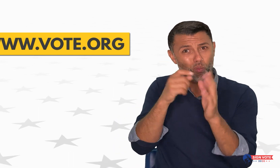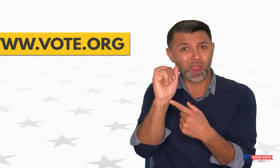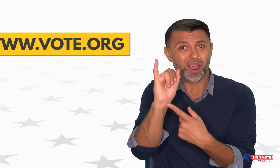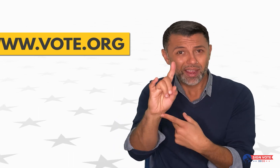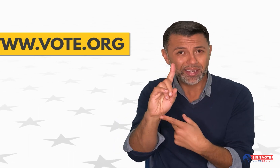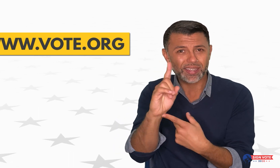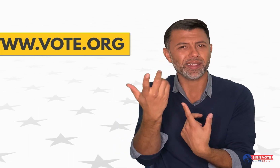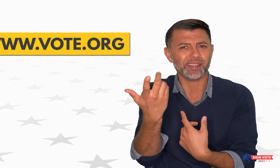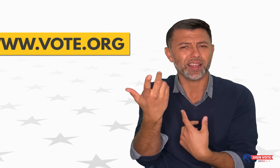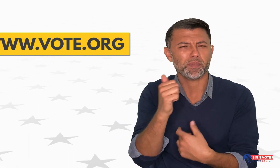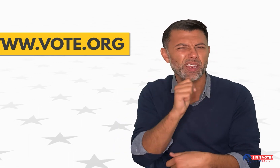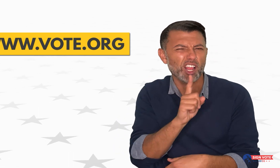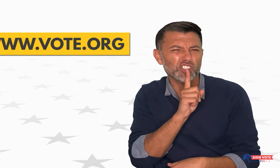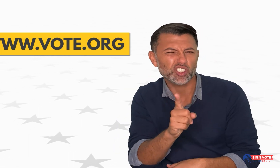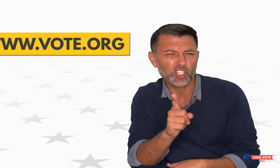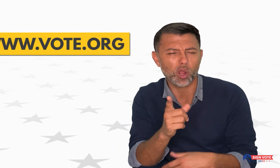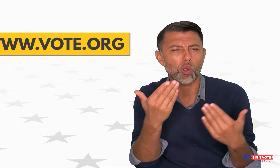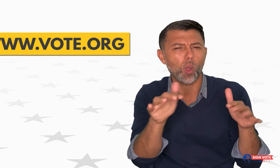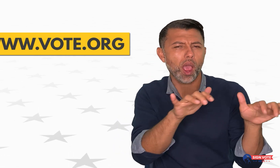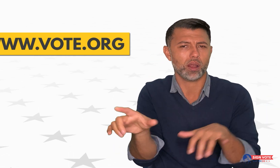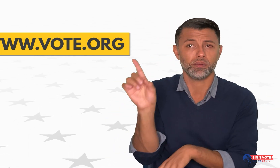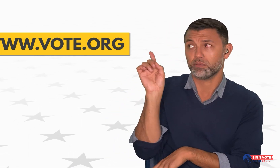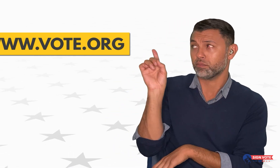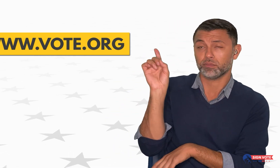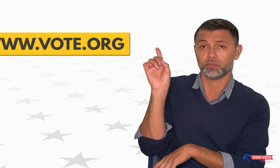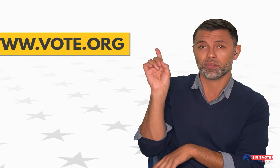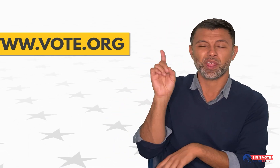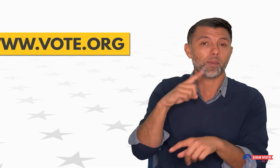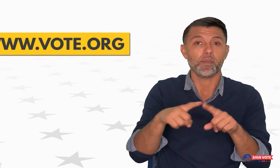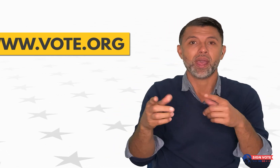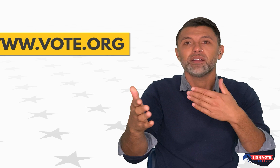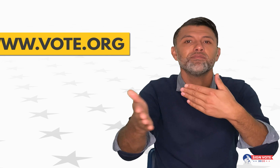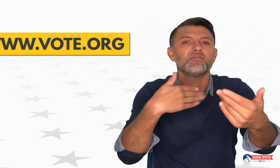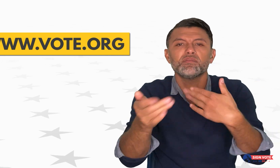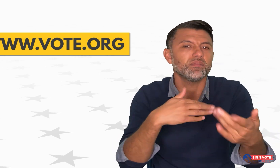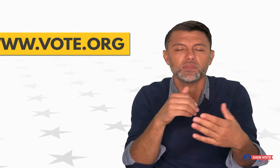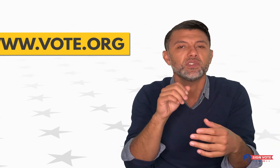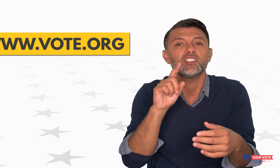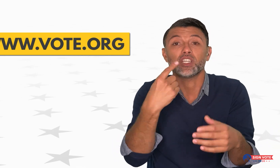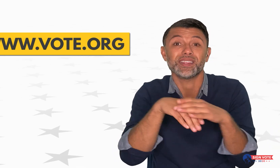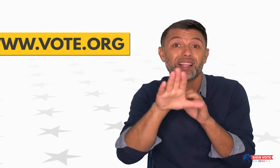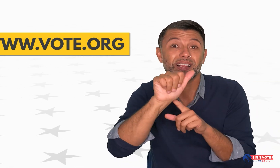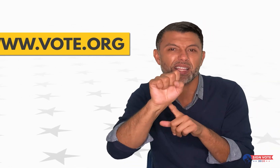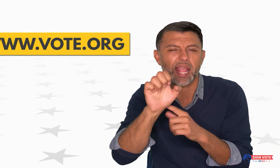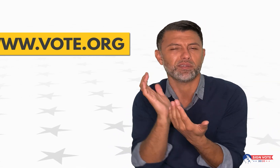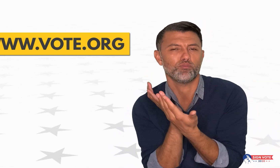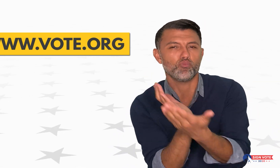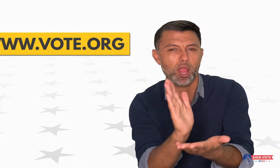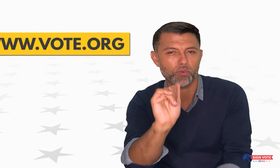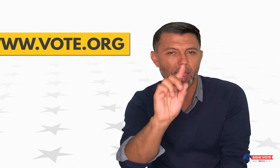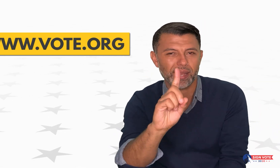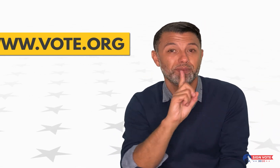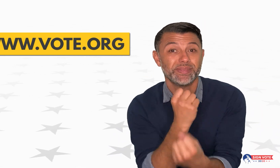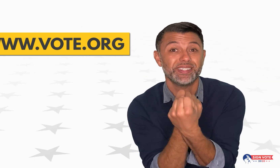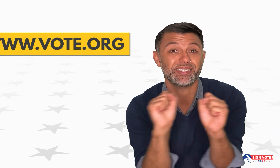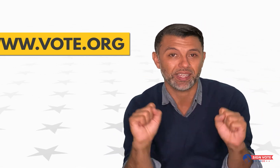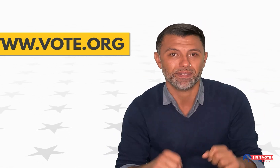If you aren't sure if your state requires ID, check out this website to find out. Regardless, you should bring your ID with you